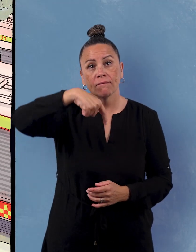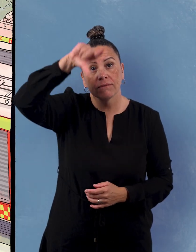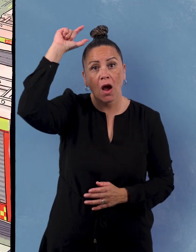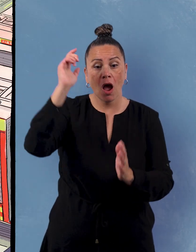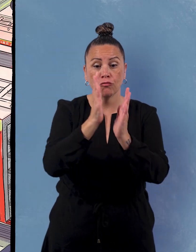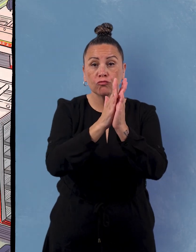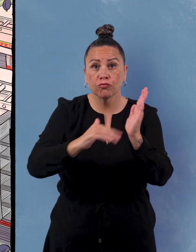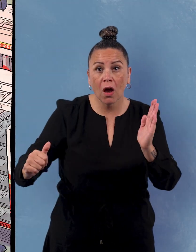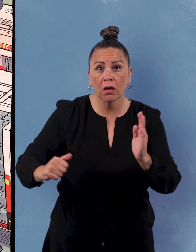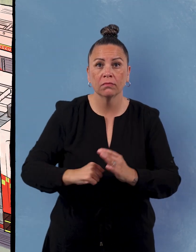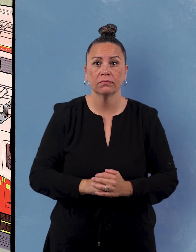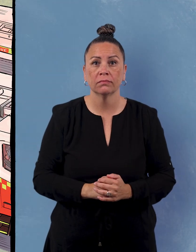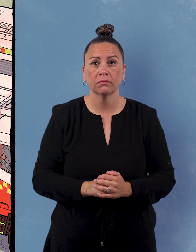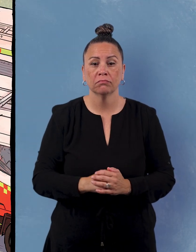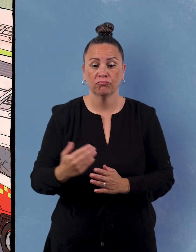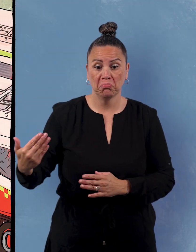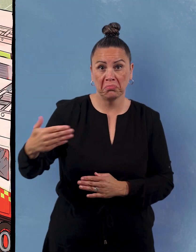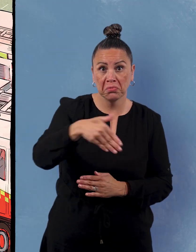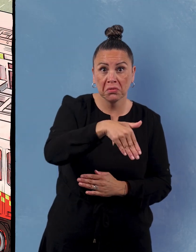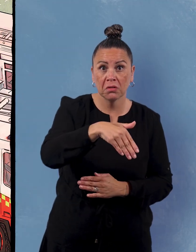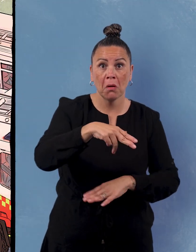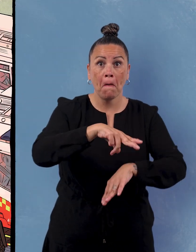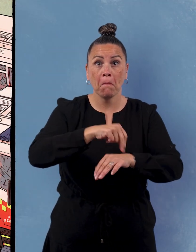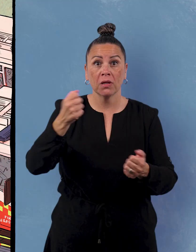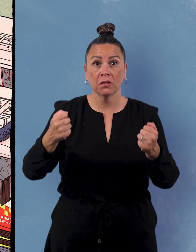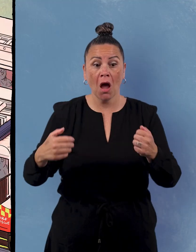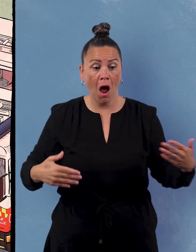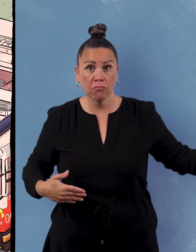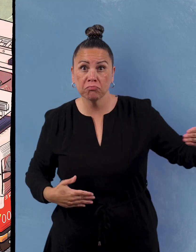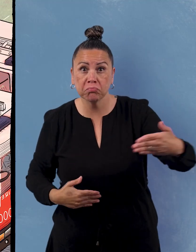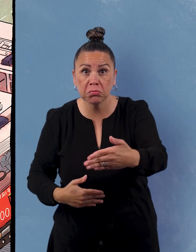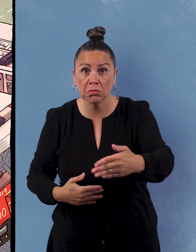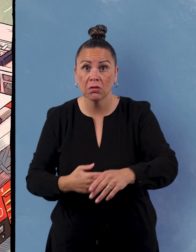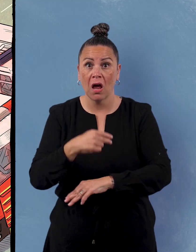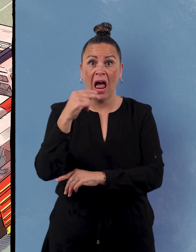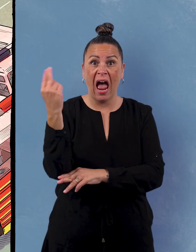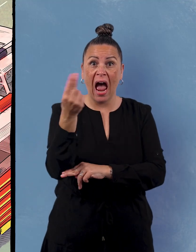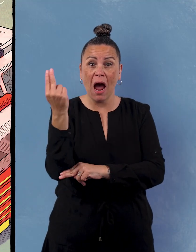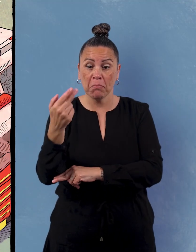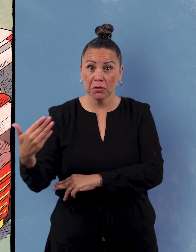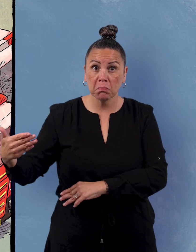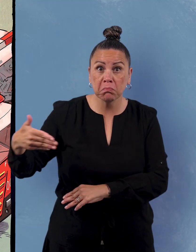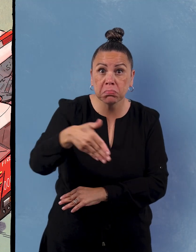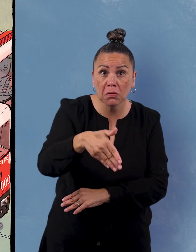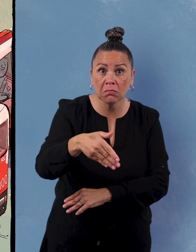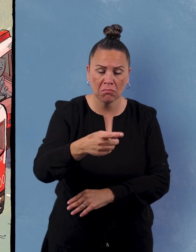Fire trucks, police cars and ambulances too!